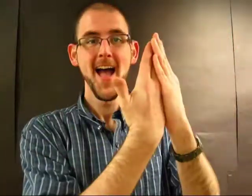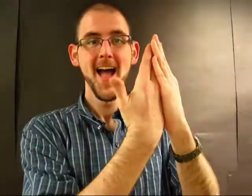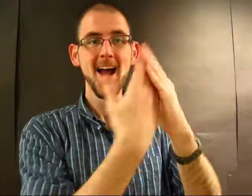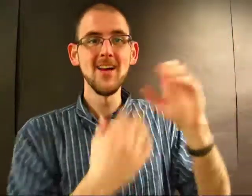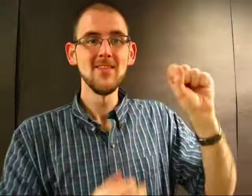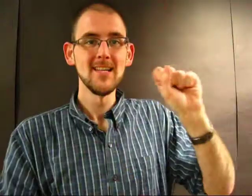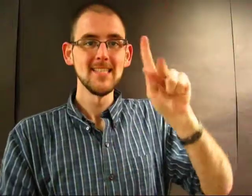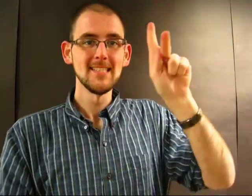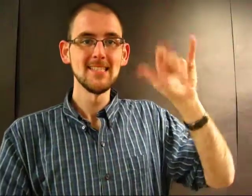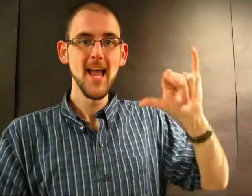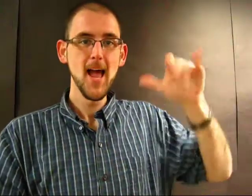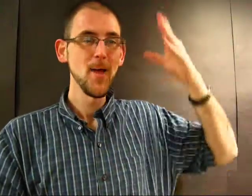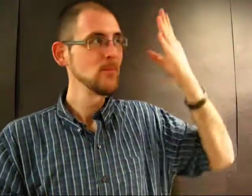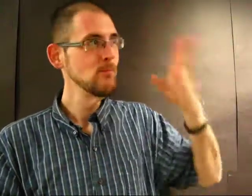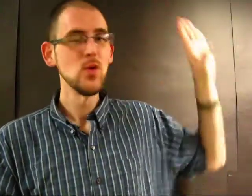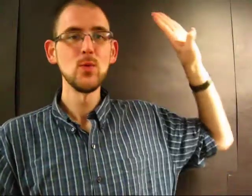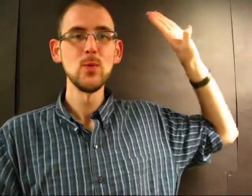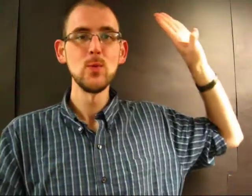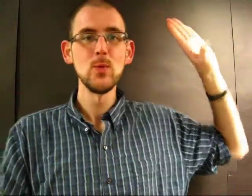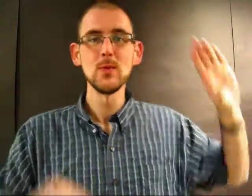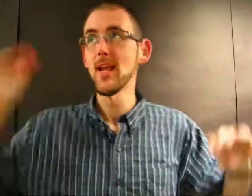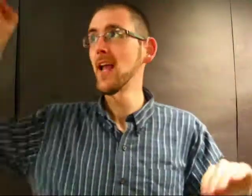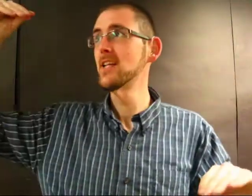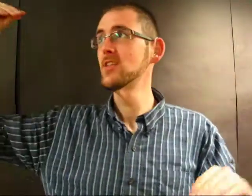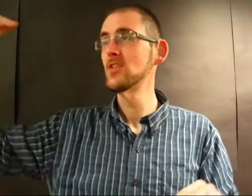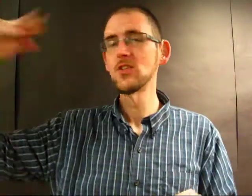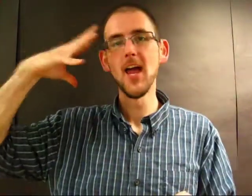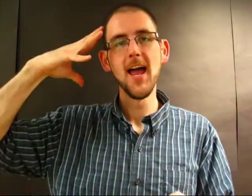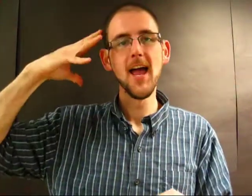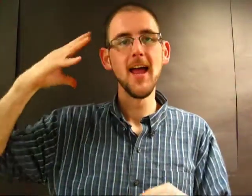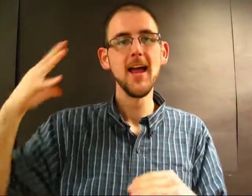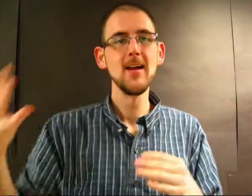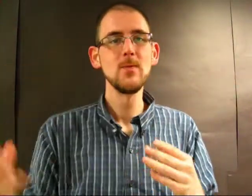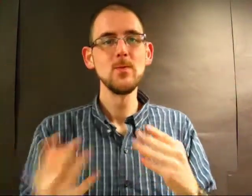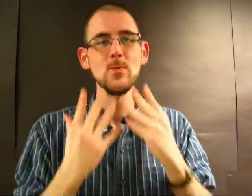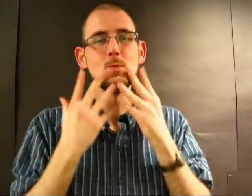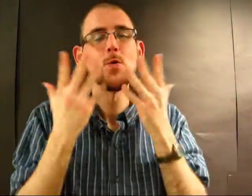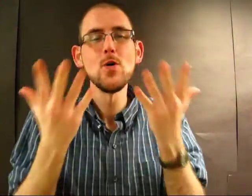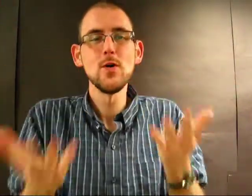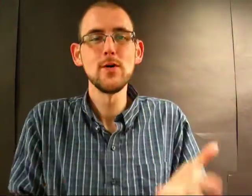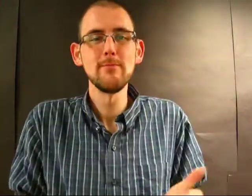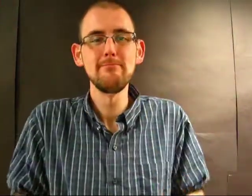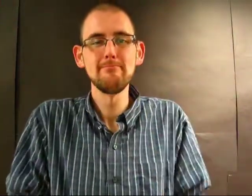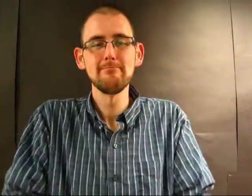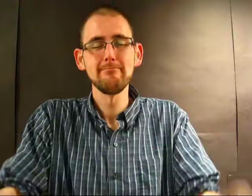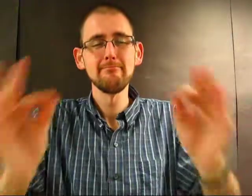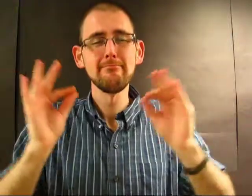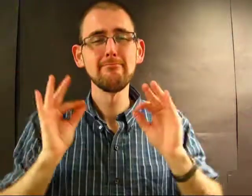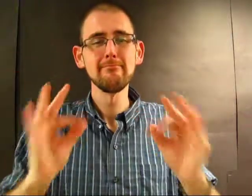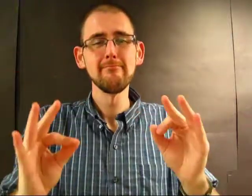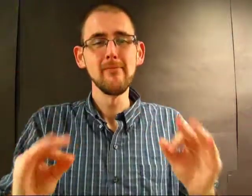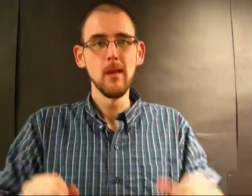The sky is blue, the sun is shining, and it's warm! It's great.